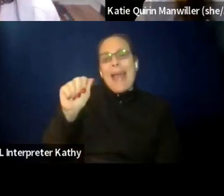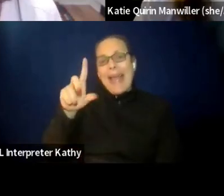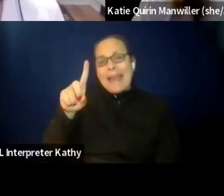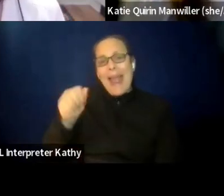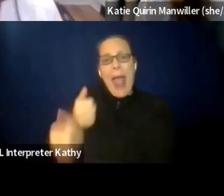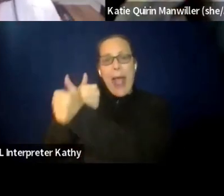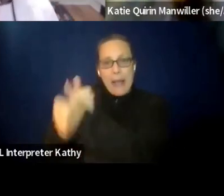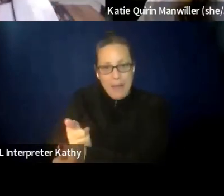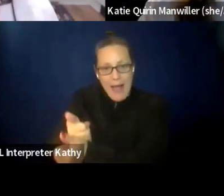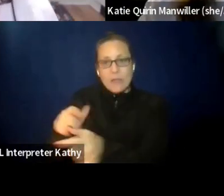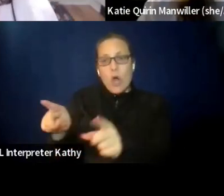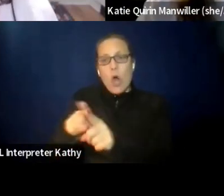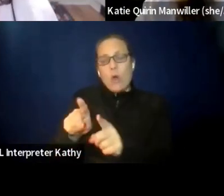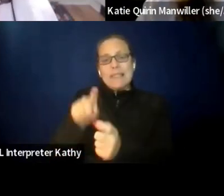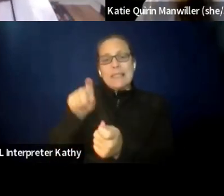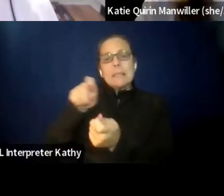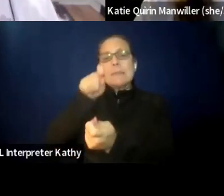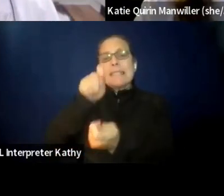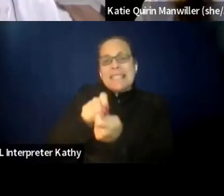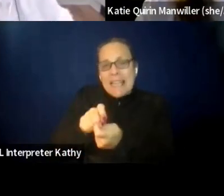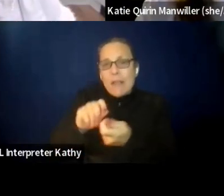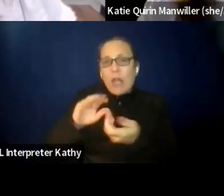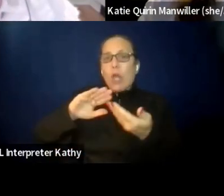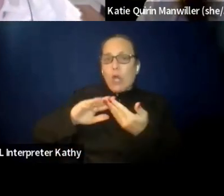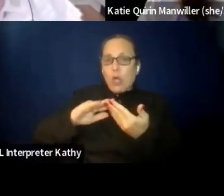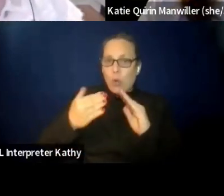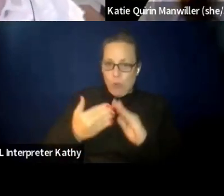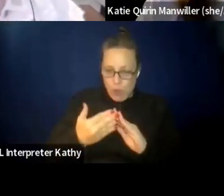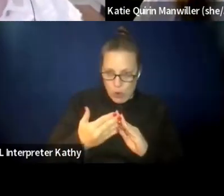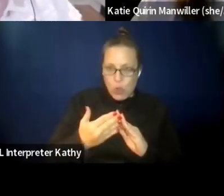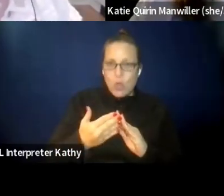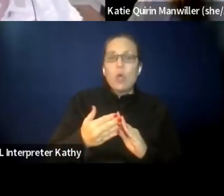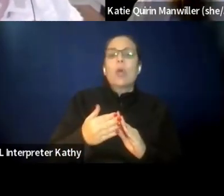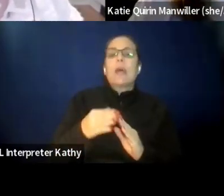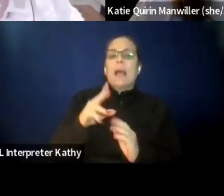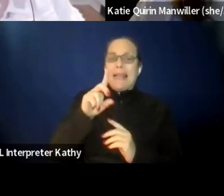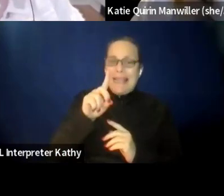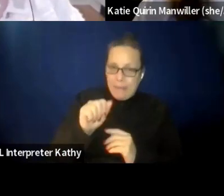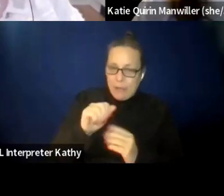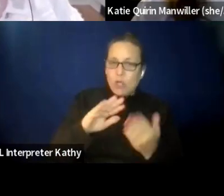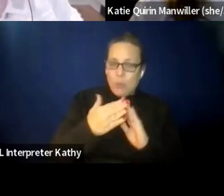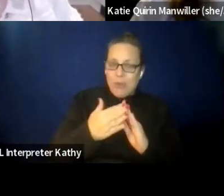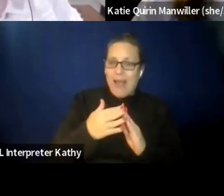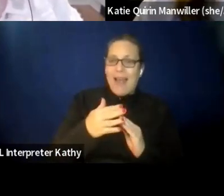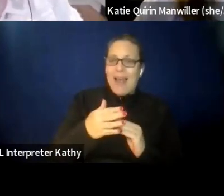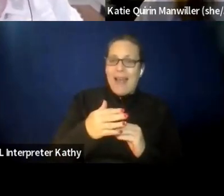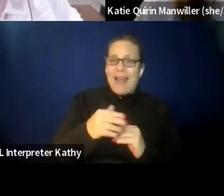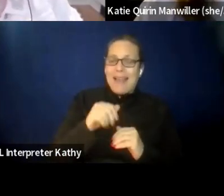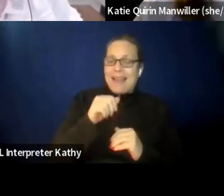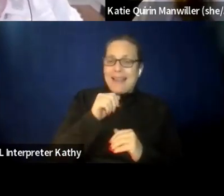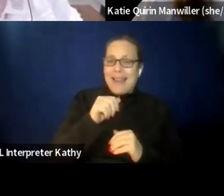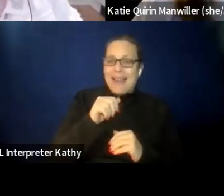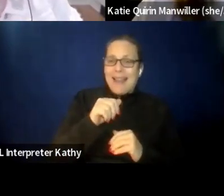on disability in the field outside of things like ADA compliance and, like -- like specific communities within --